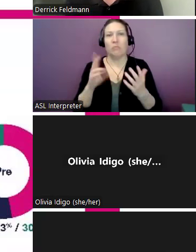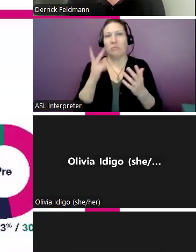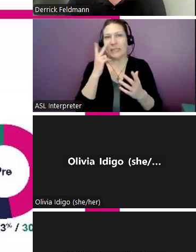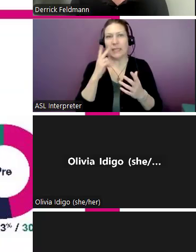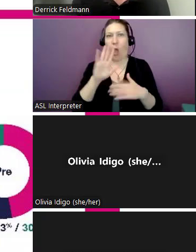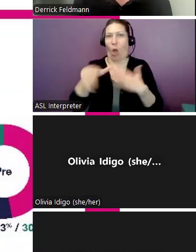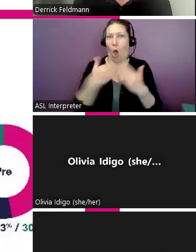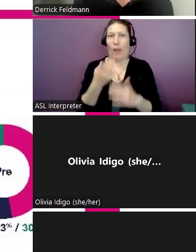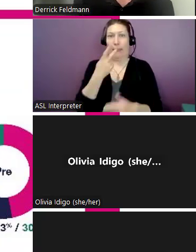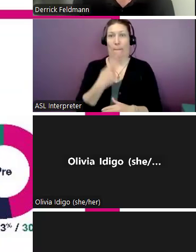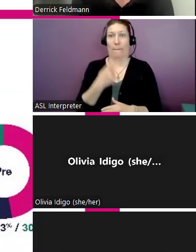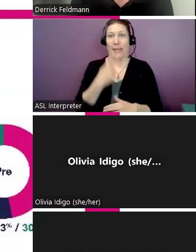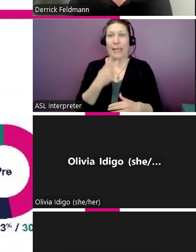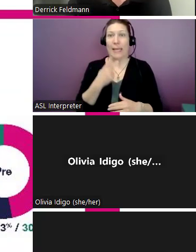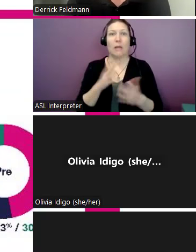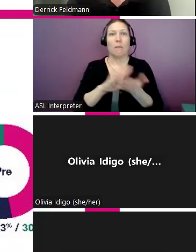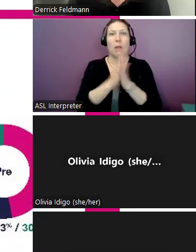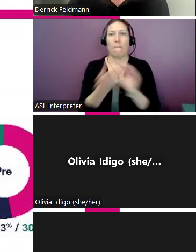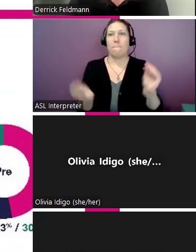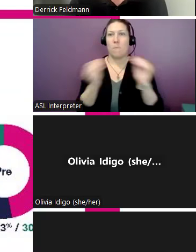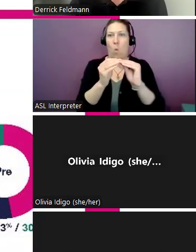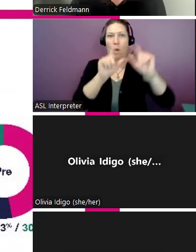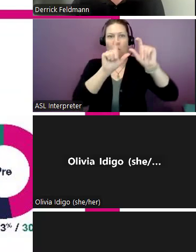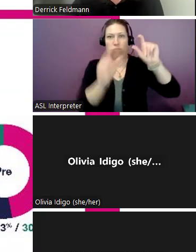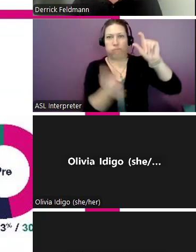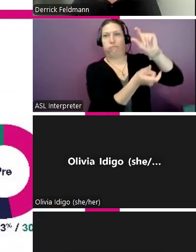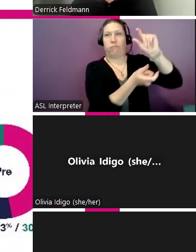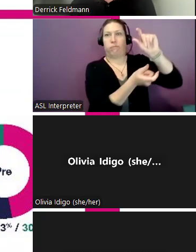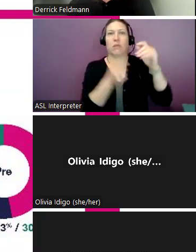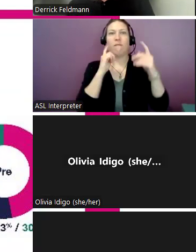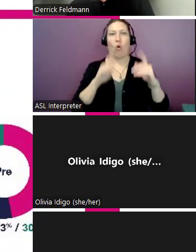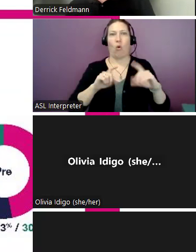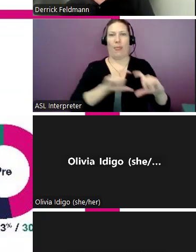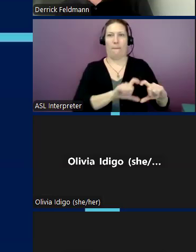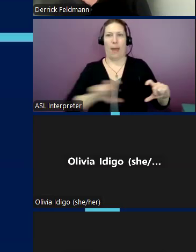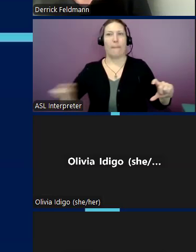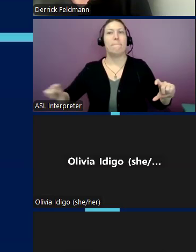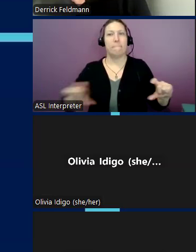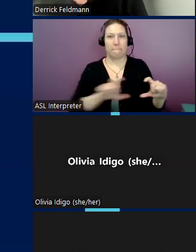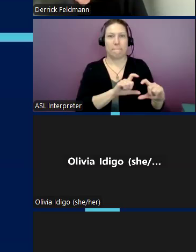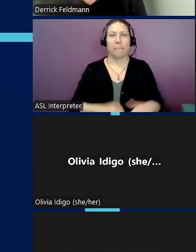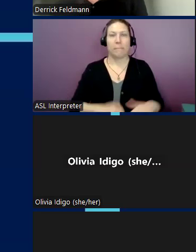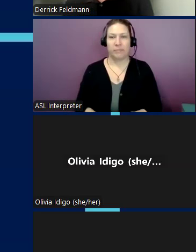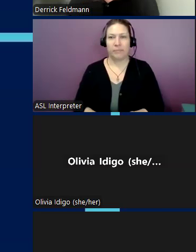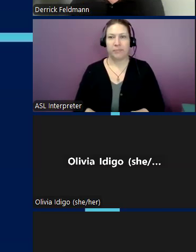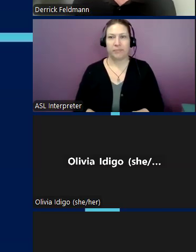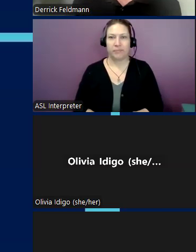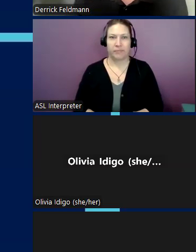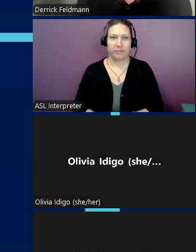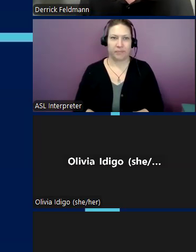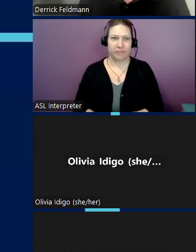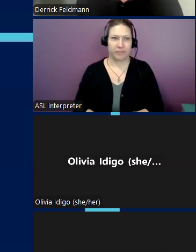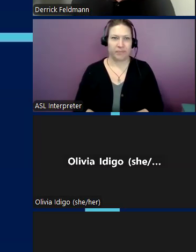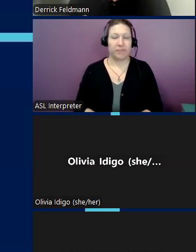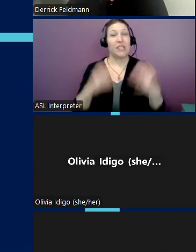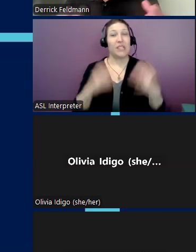So really, really good indications based upon messaging. All right, so that starts to bring us closer to our messaging piece.